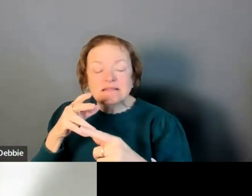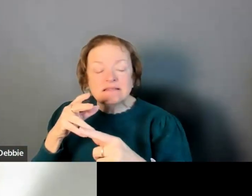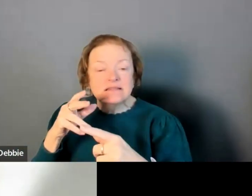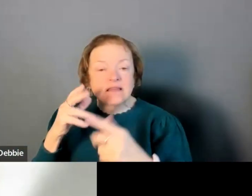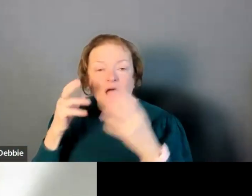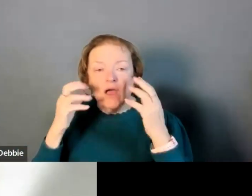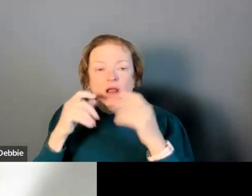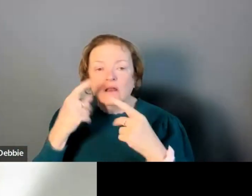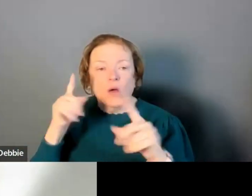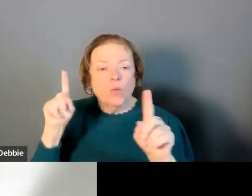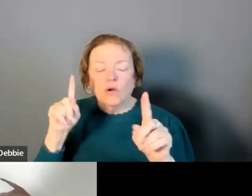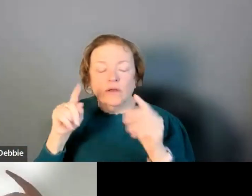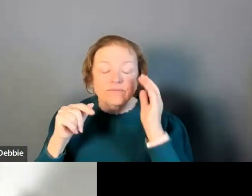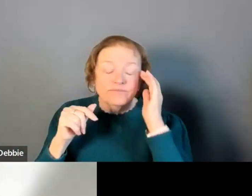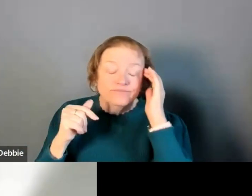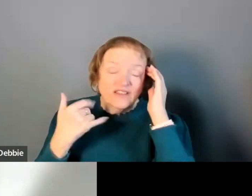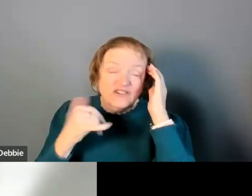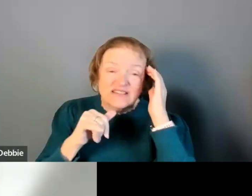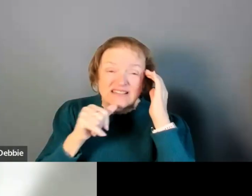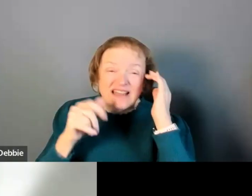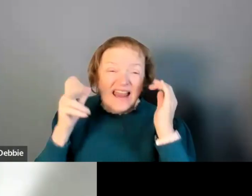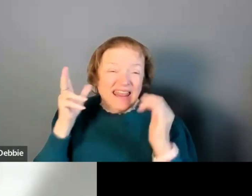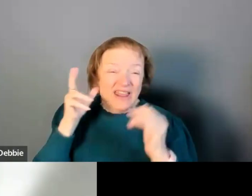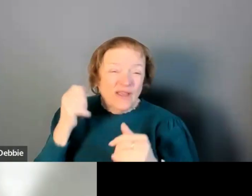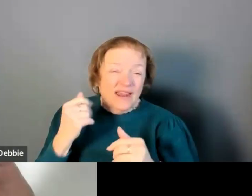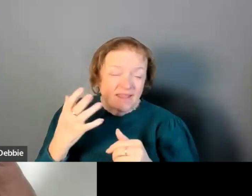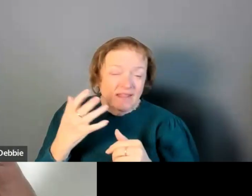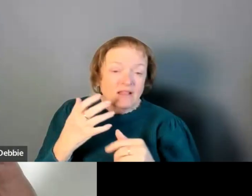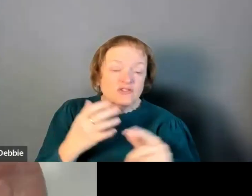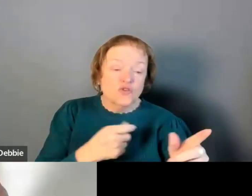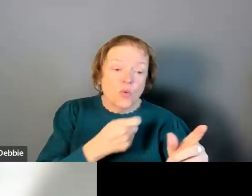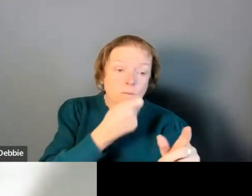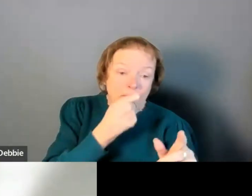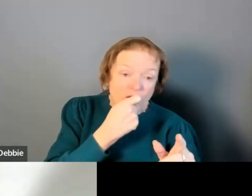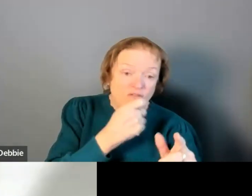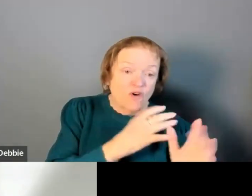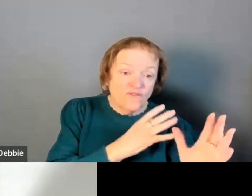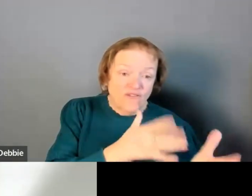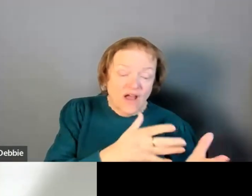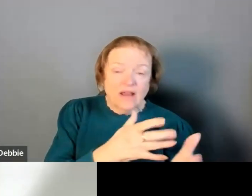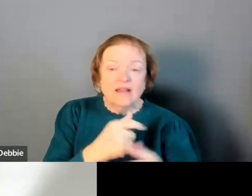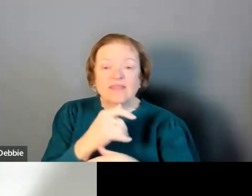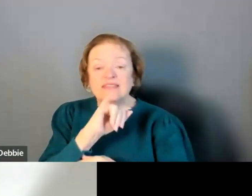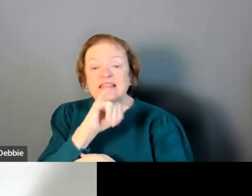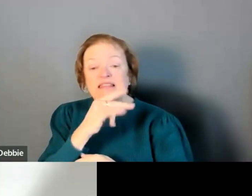But they are still not hearing anything, so that's what we did. So, input, I believe, and then it says tablet. I know it says